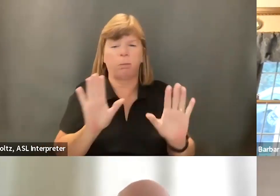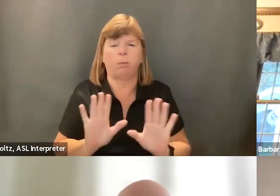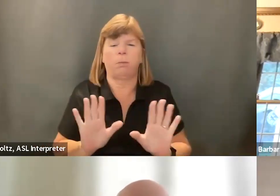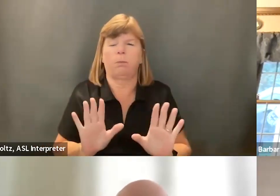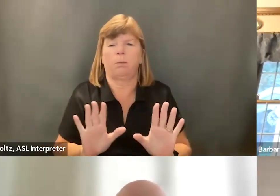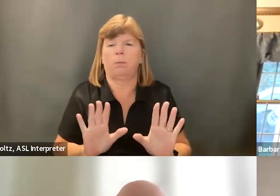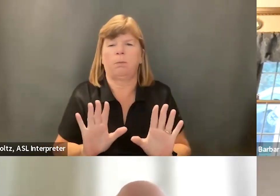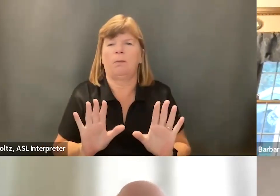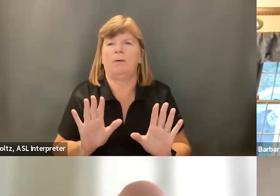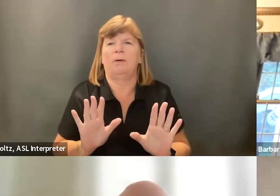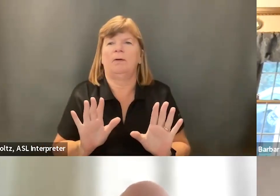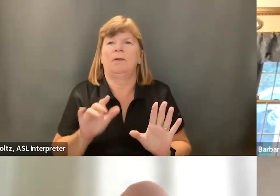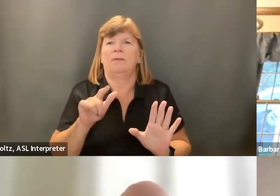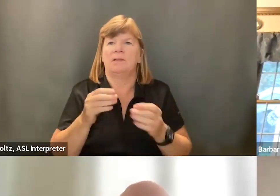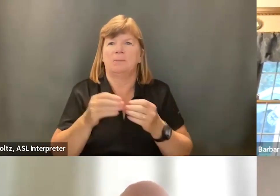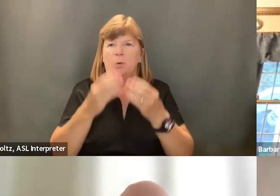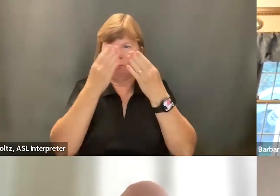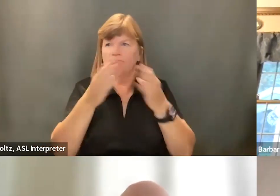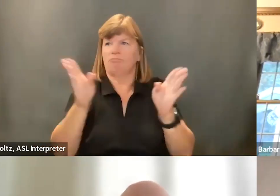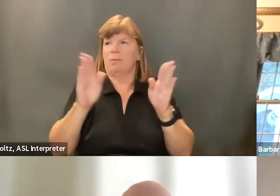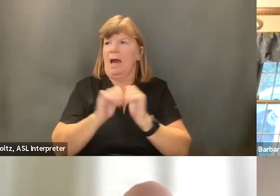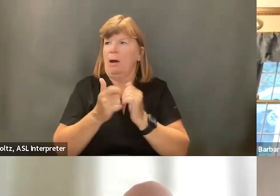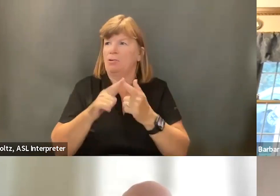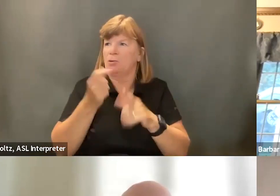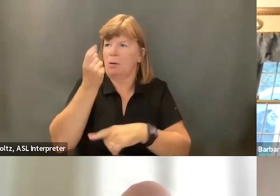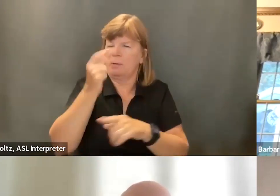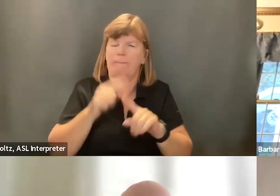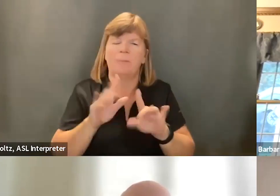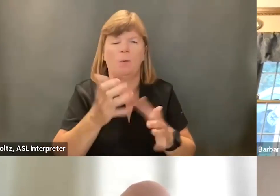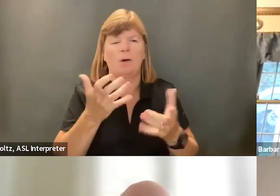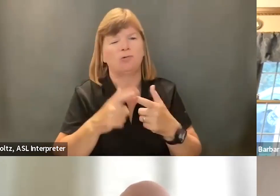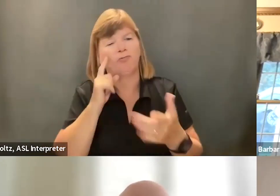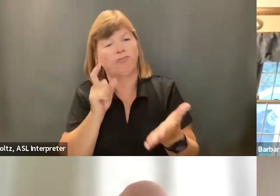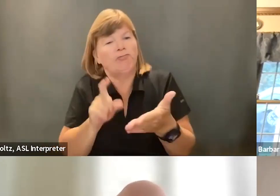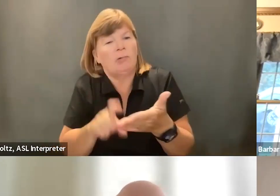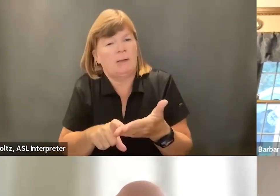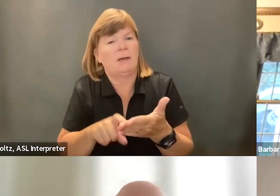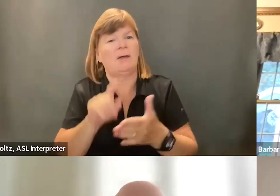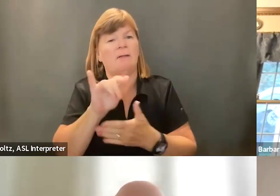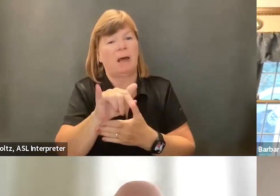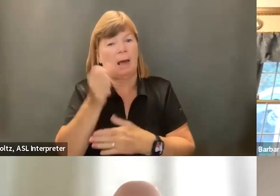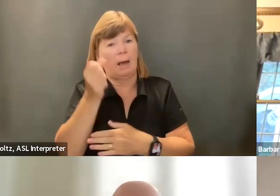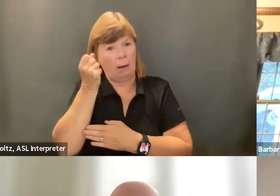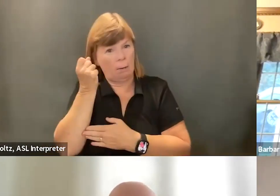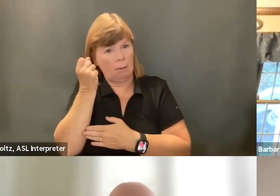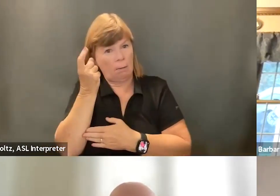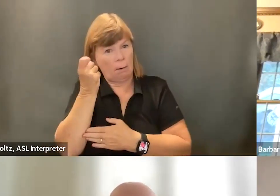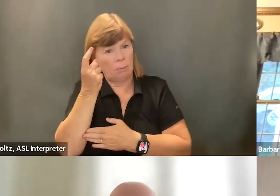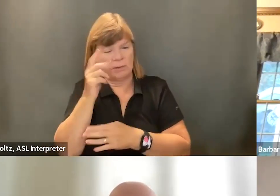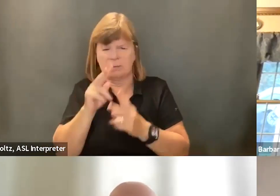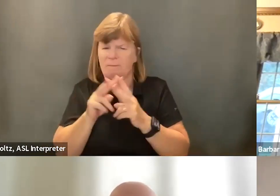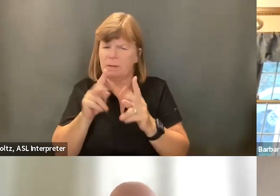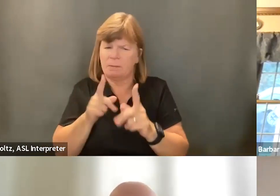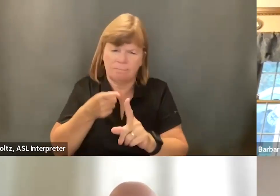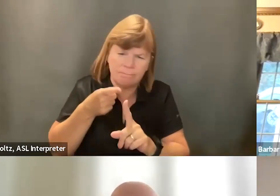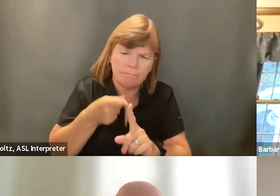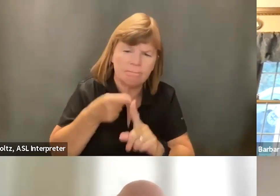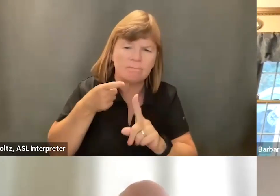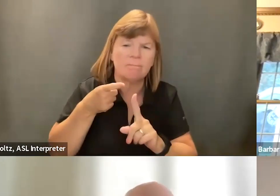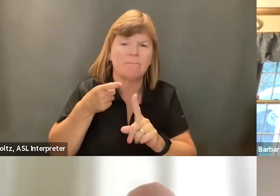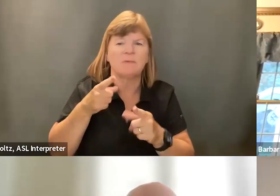broader view of of comprehension it's recognizing that comprehension is very specific to to a topic